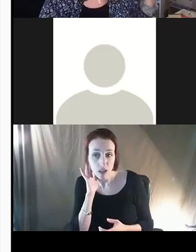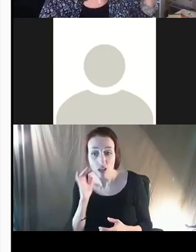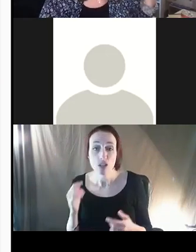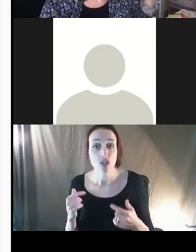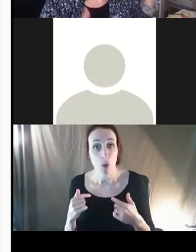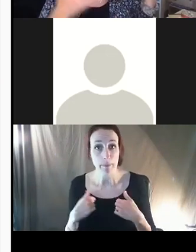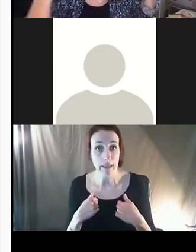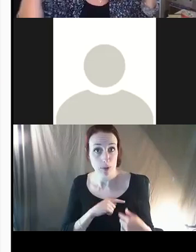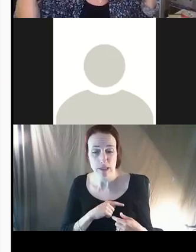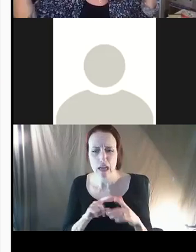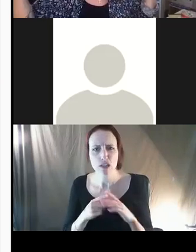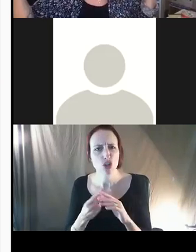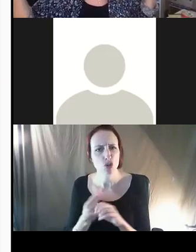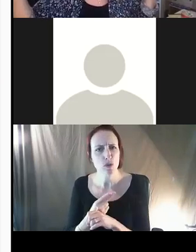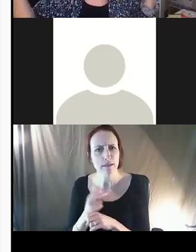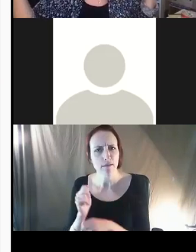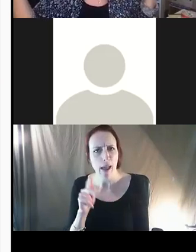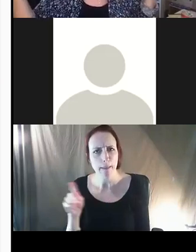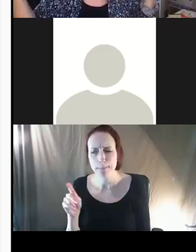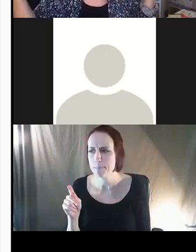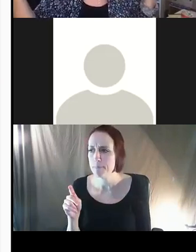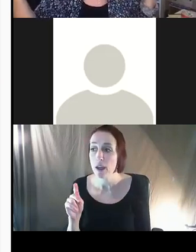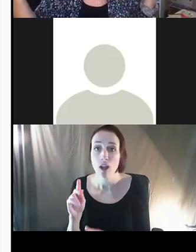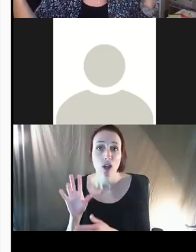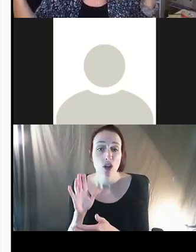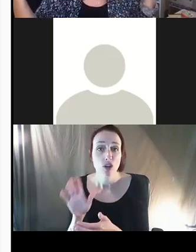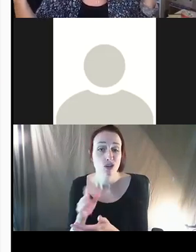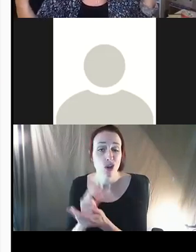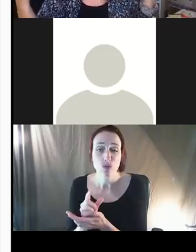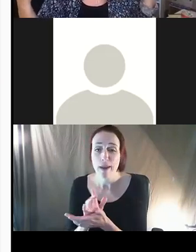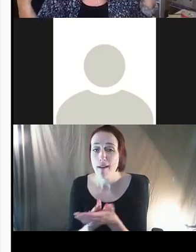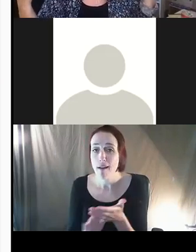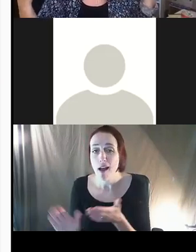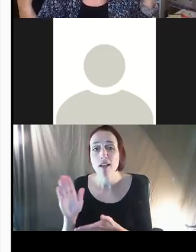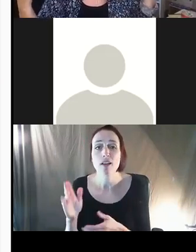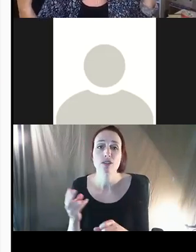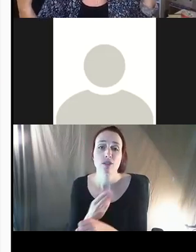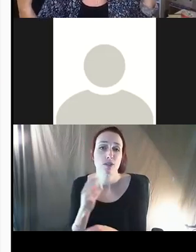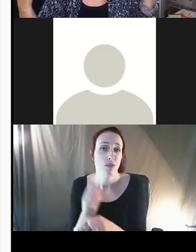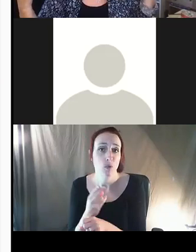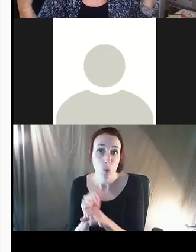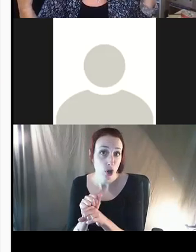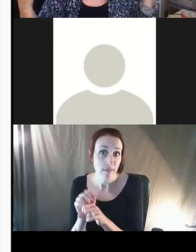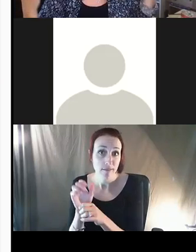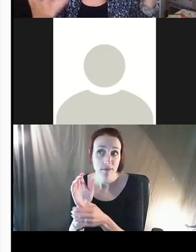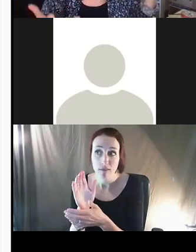graduate, and I worked at University of Texas for 25 years, so I would have thought why do I have to